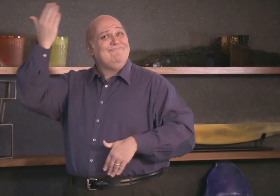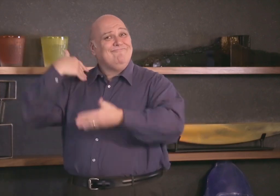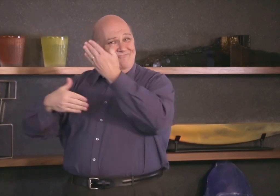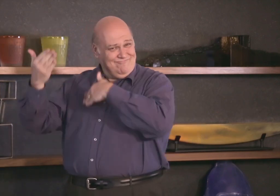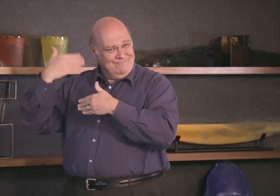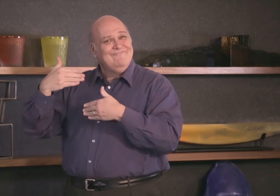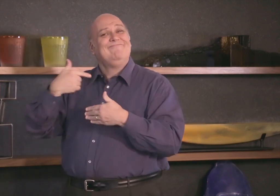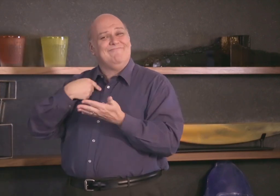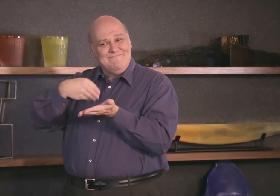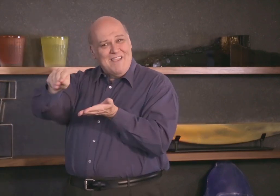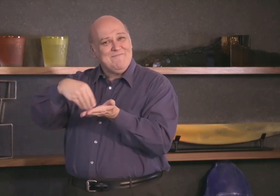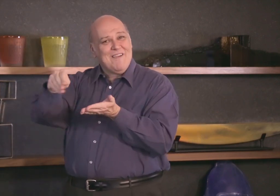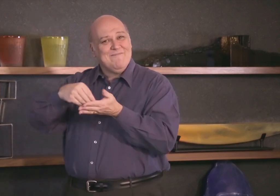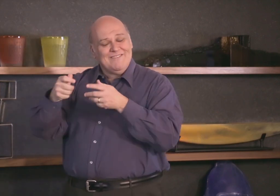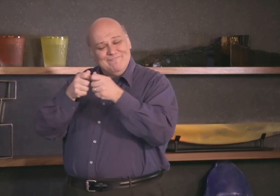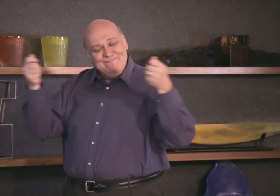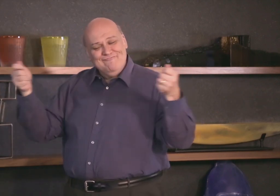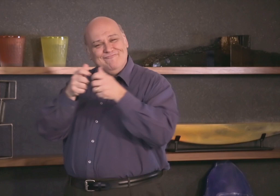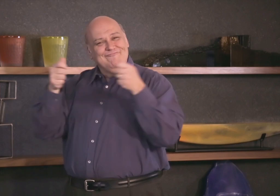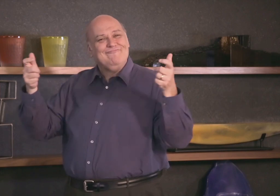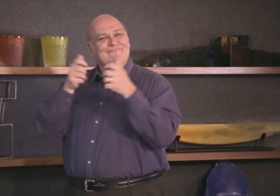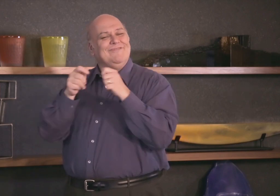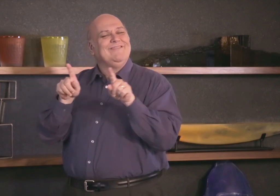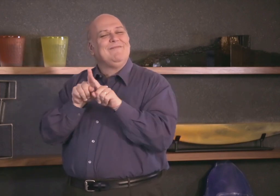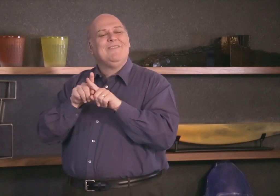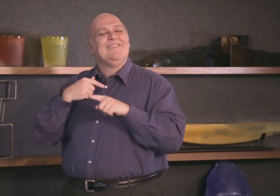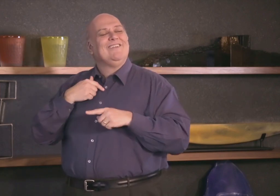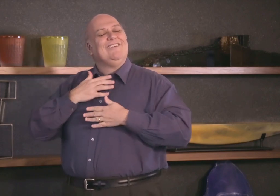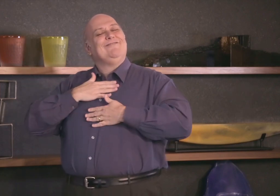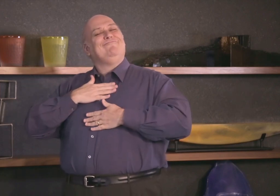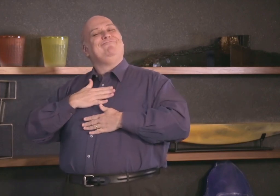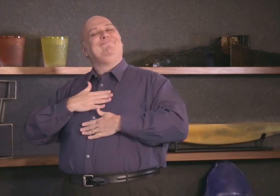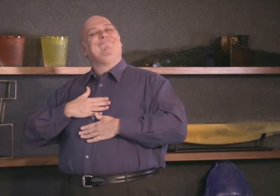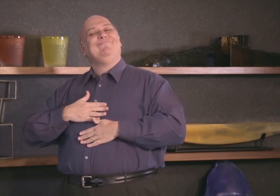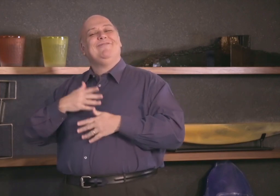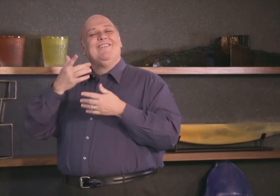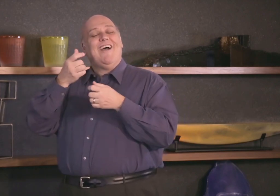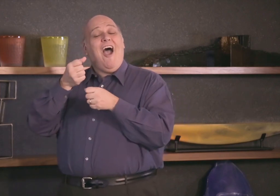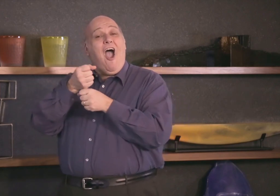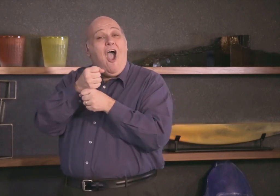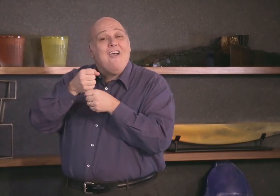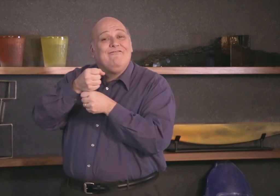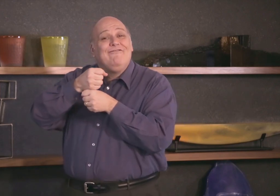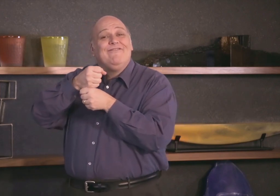I used to pay to subscribe to get Silent News and enjoy reading it with a cup of coffee!